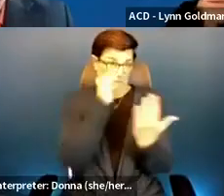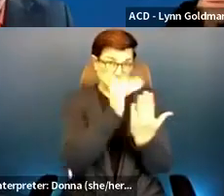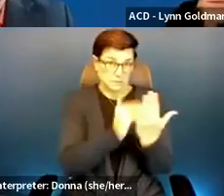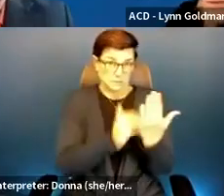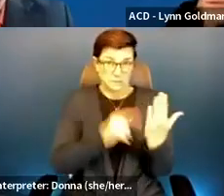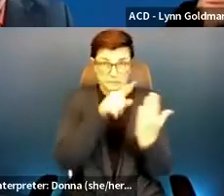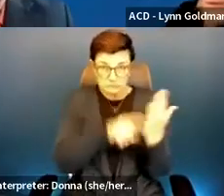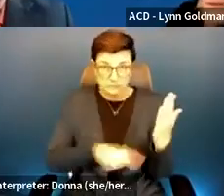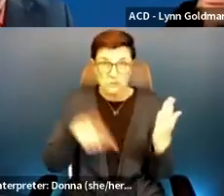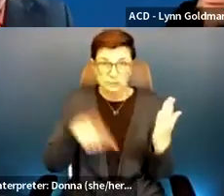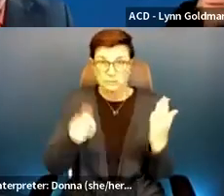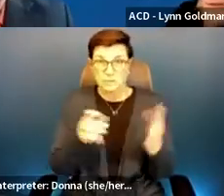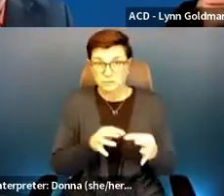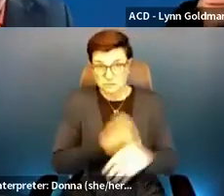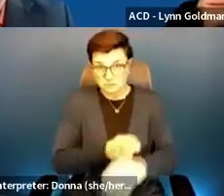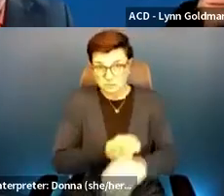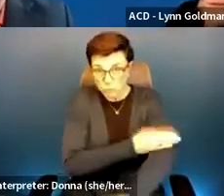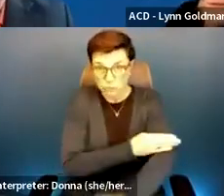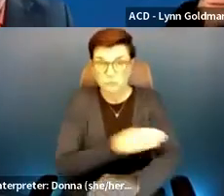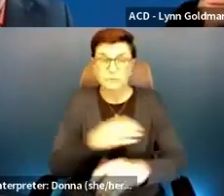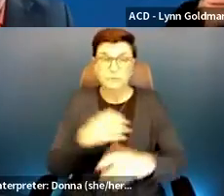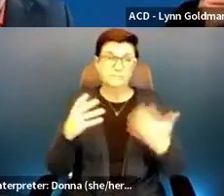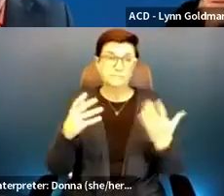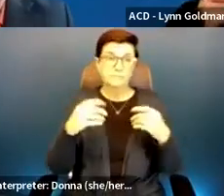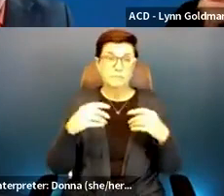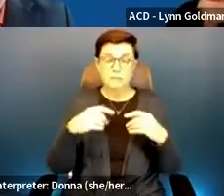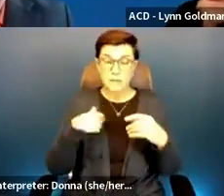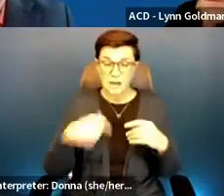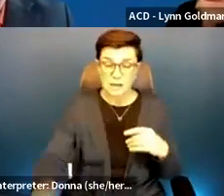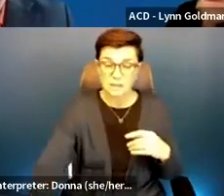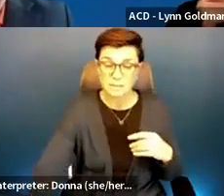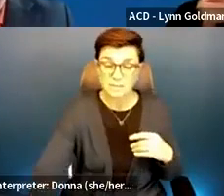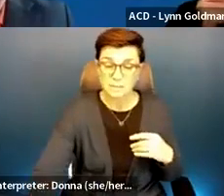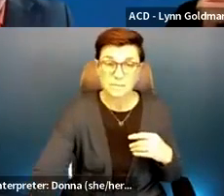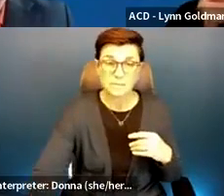I've asked people to strategize. I've asked people to say, maybe you don't need to own that one alone.